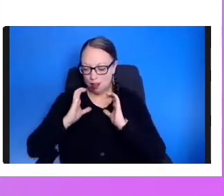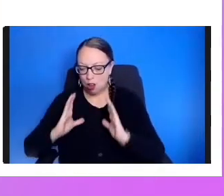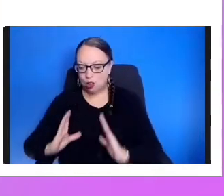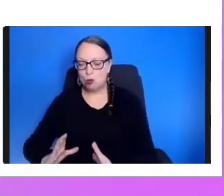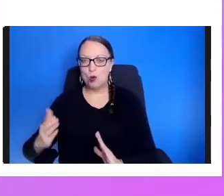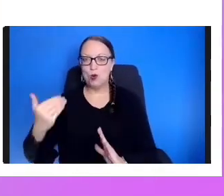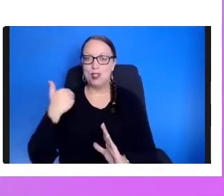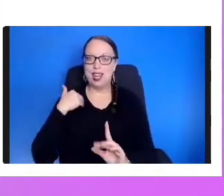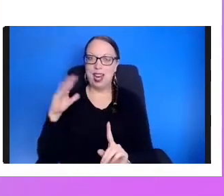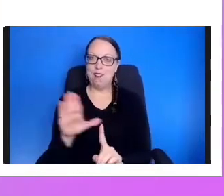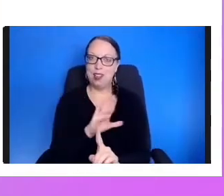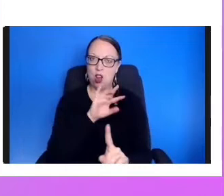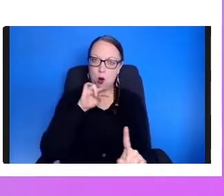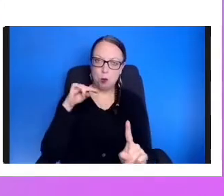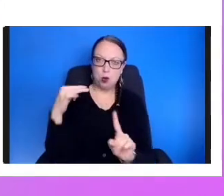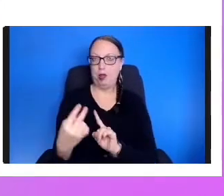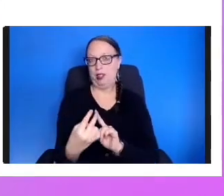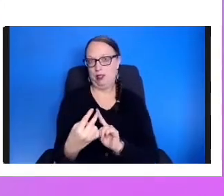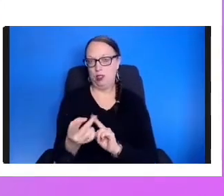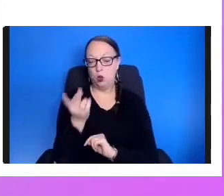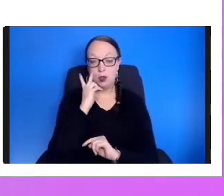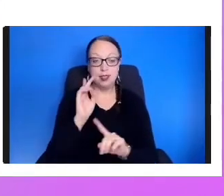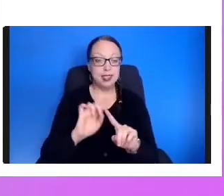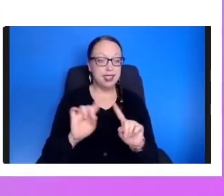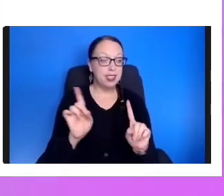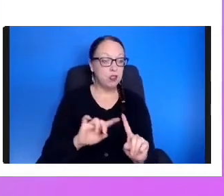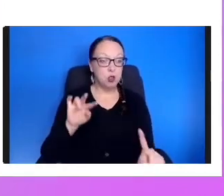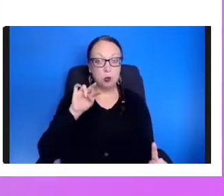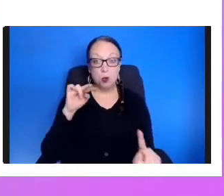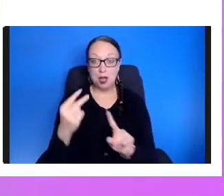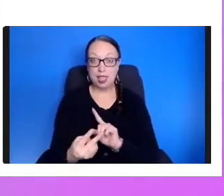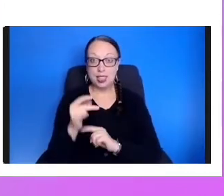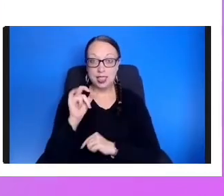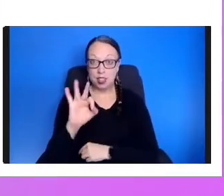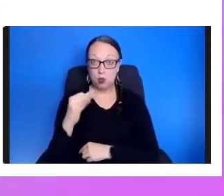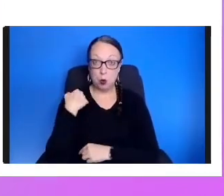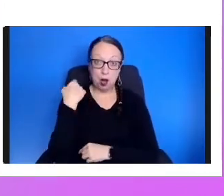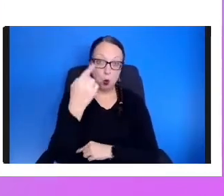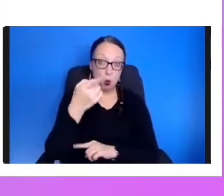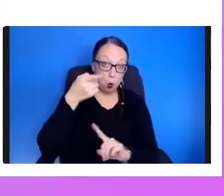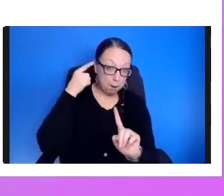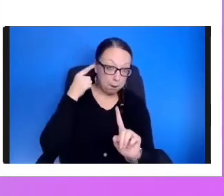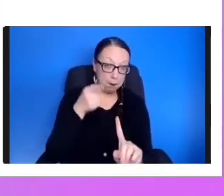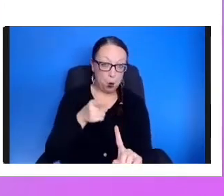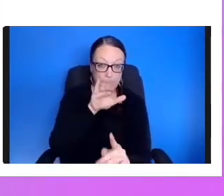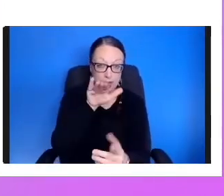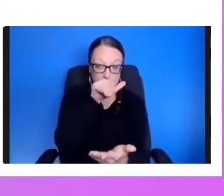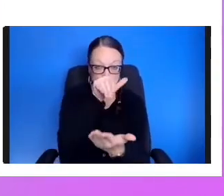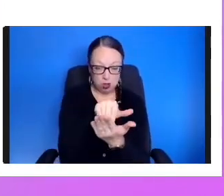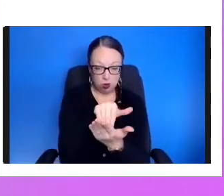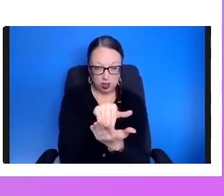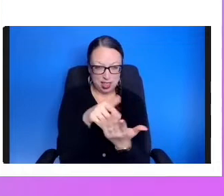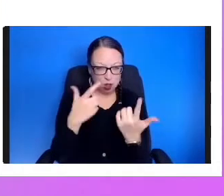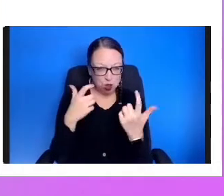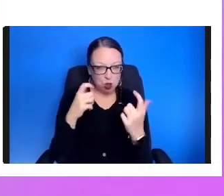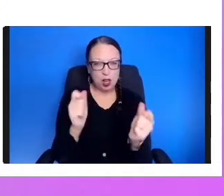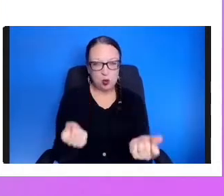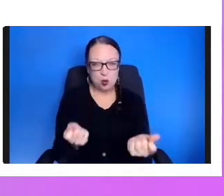And you can see here the different perspectives if you had one point in the middle that you're trying to understand, if you have people that are very different